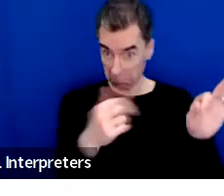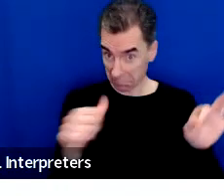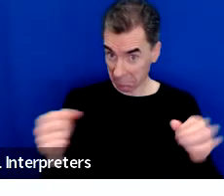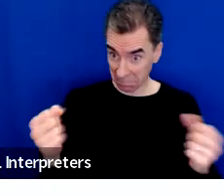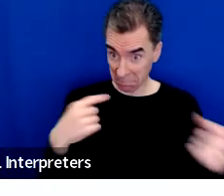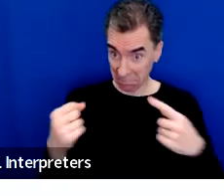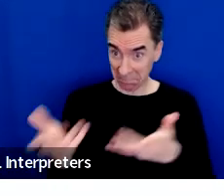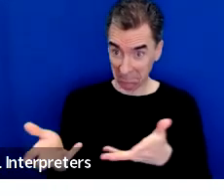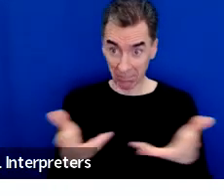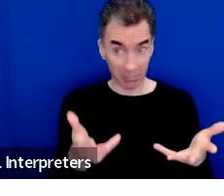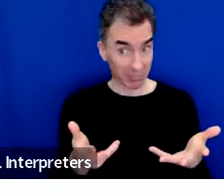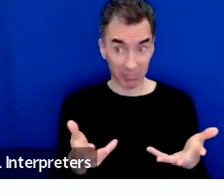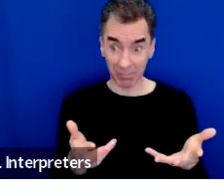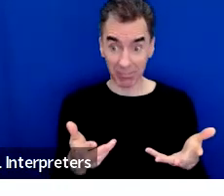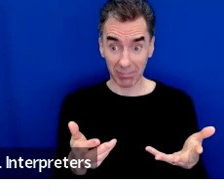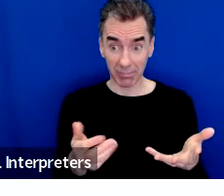I don't see anything and I ask a question. Yes,